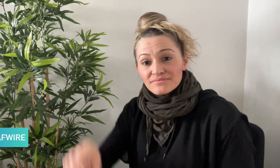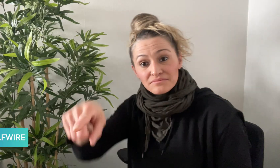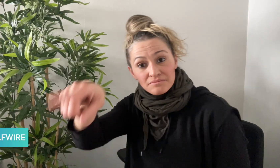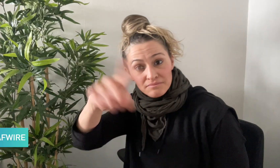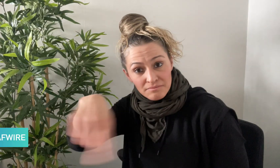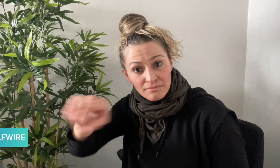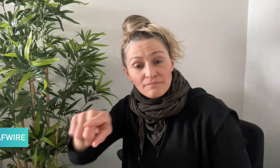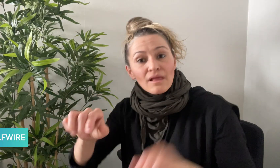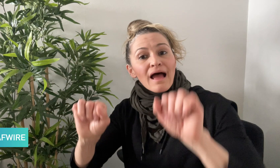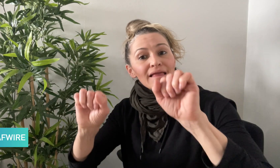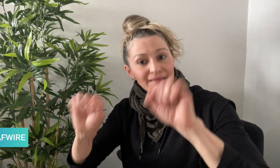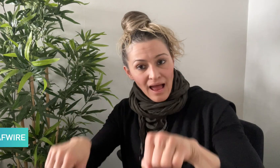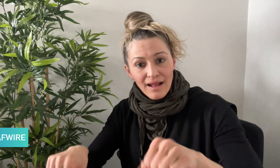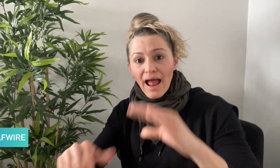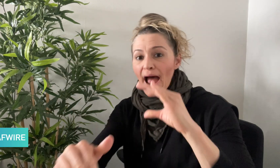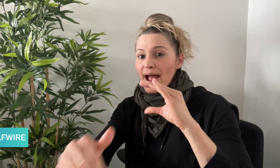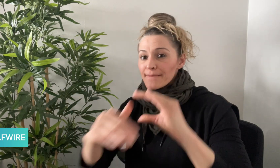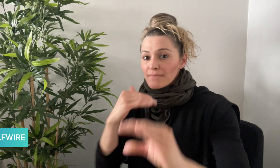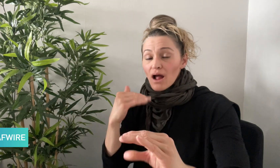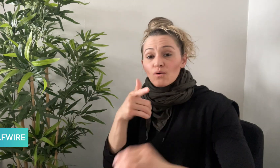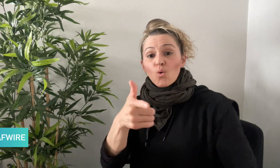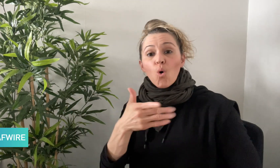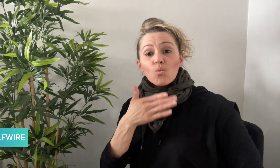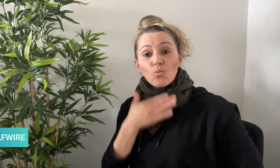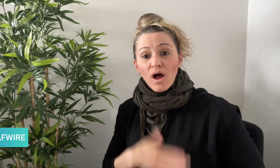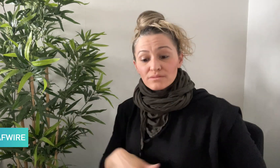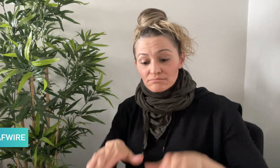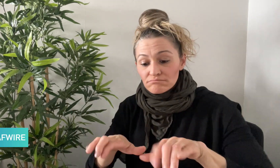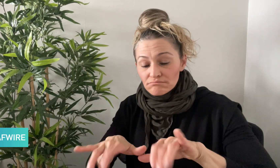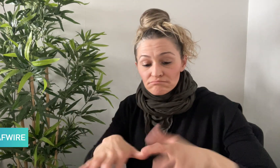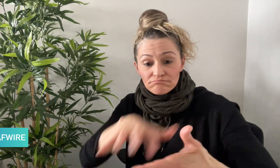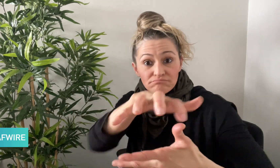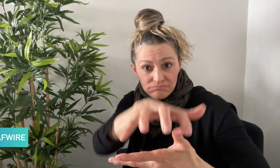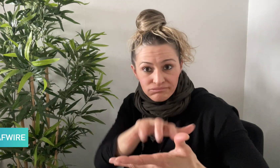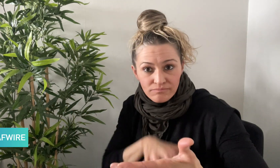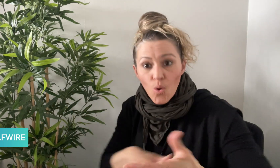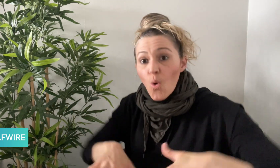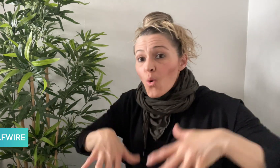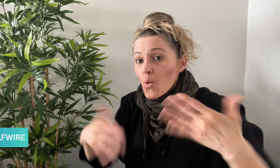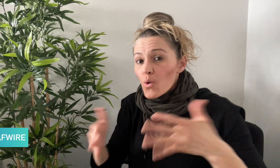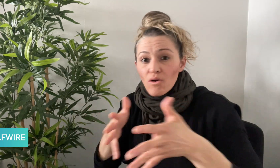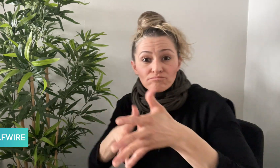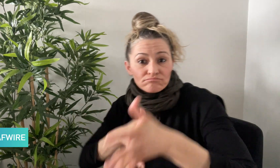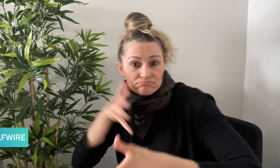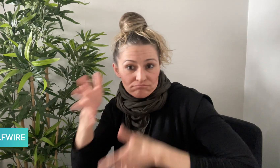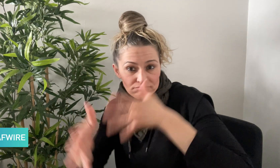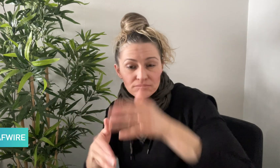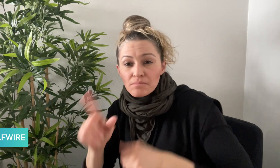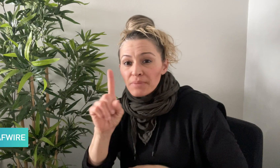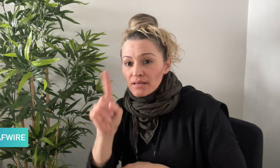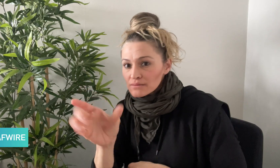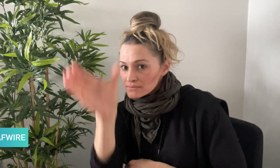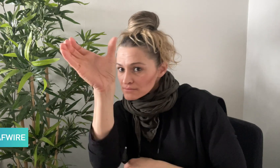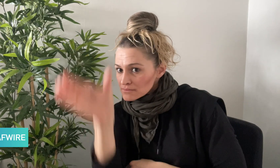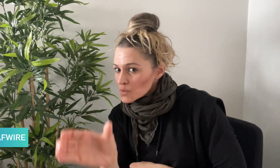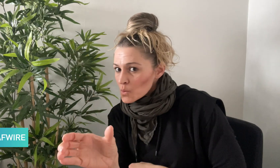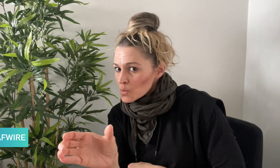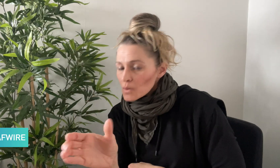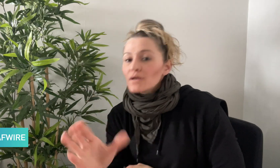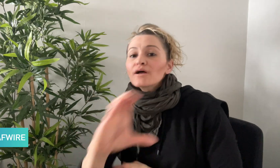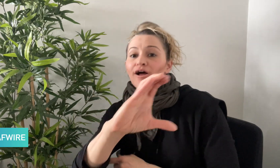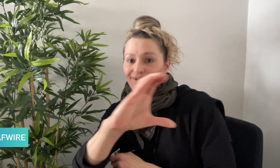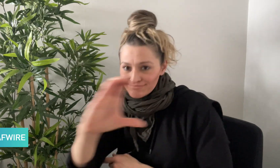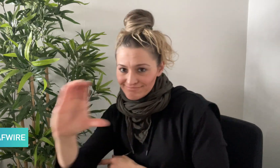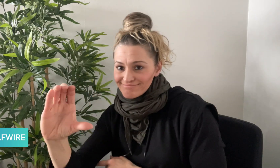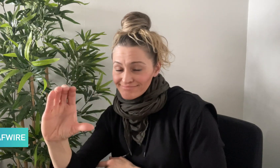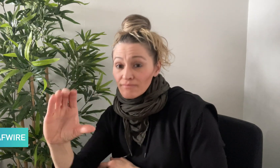You can email your text or video comments